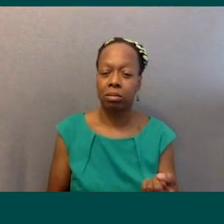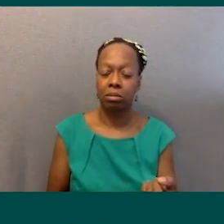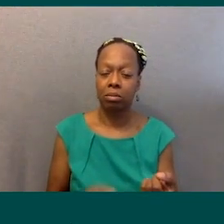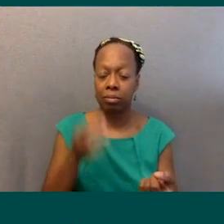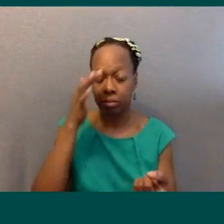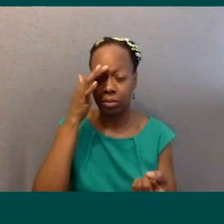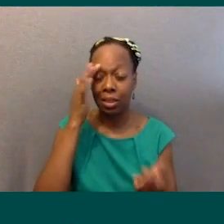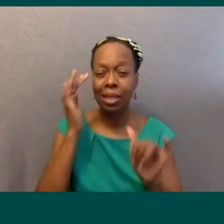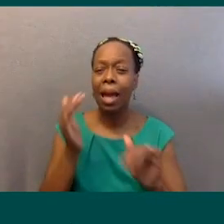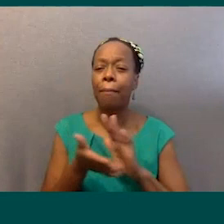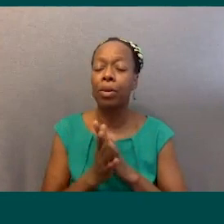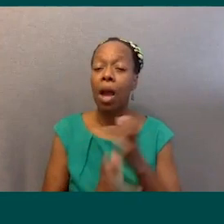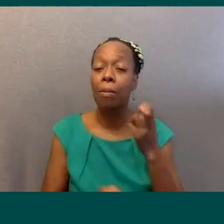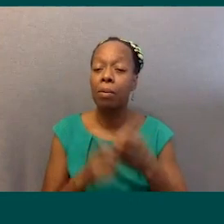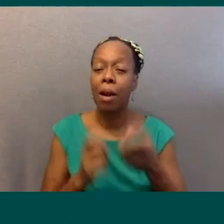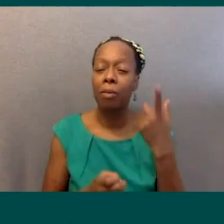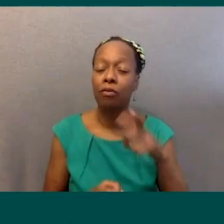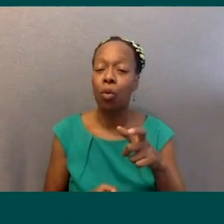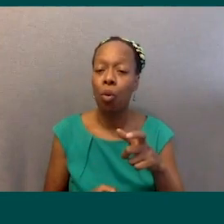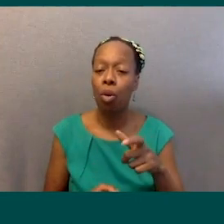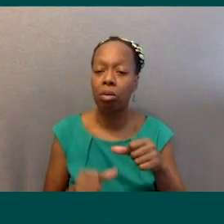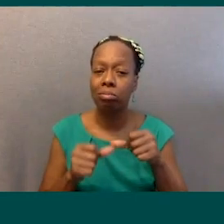Because obviously issues communicating.